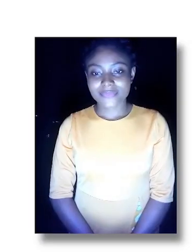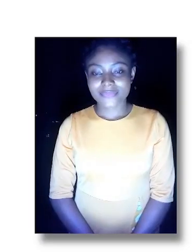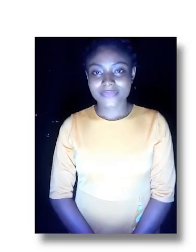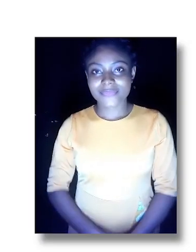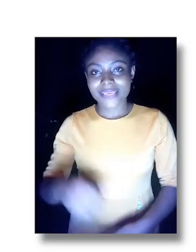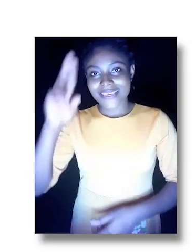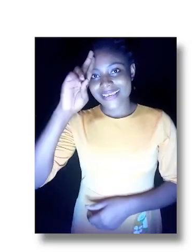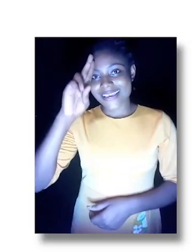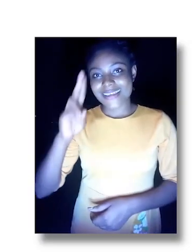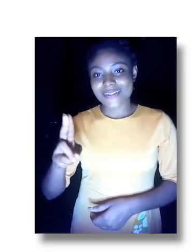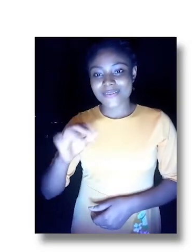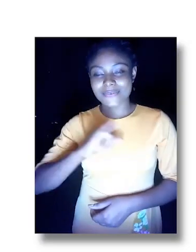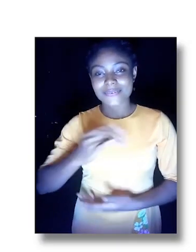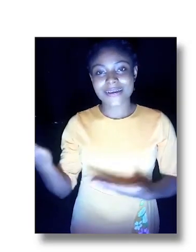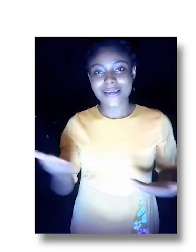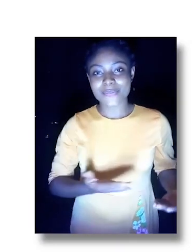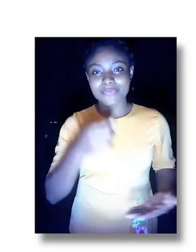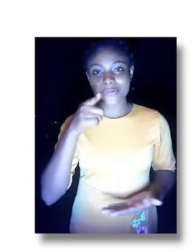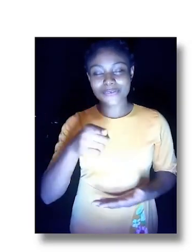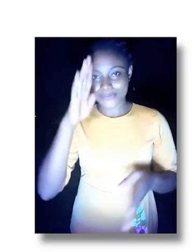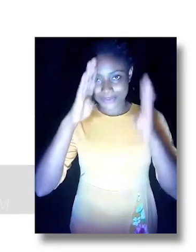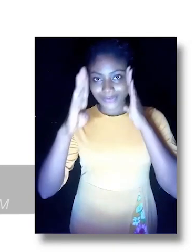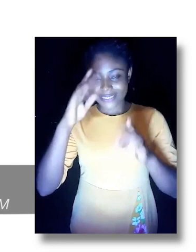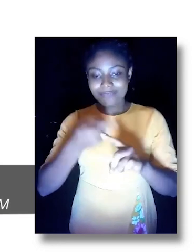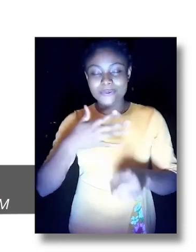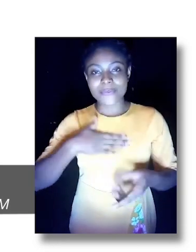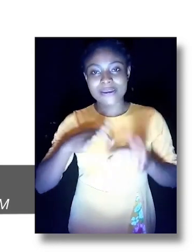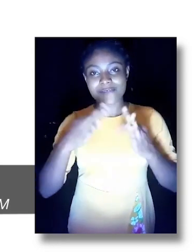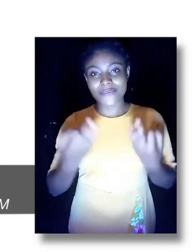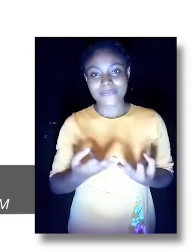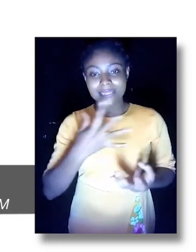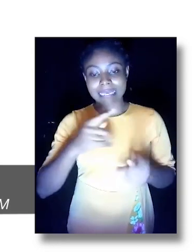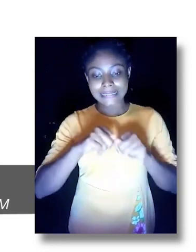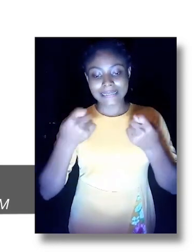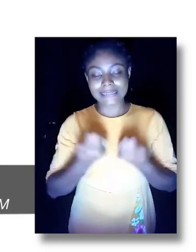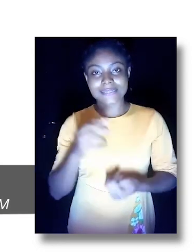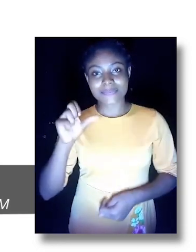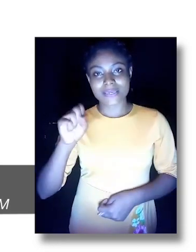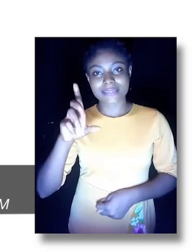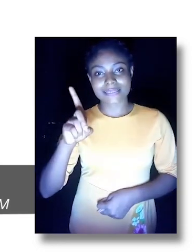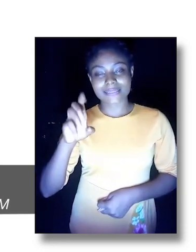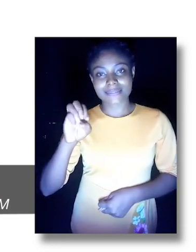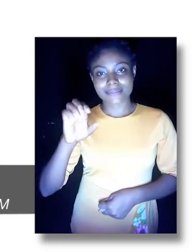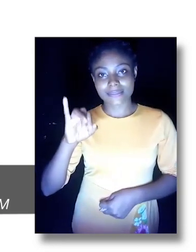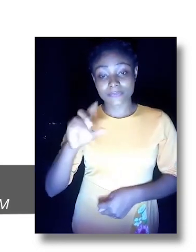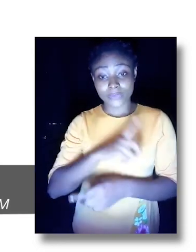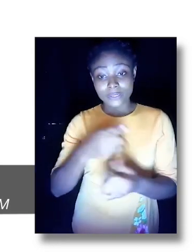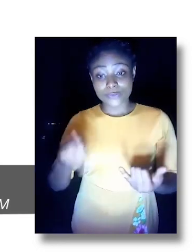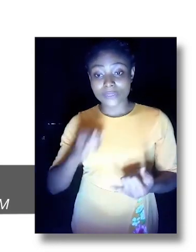Hello! I bring you greetings from my family and from Team S-DELI.